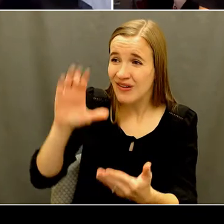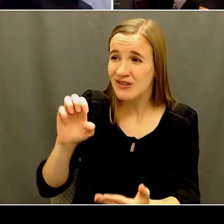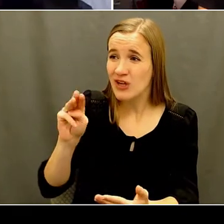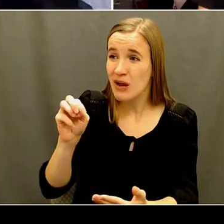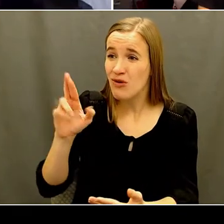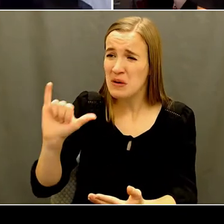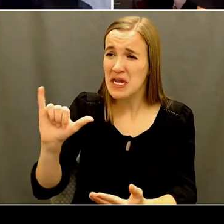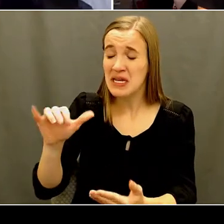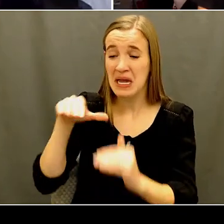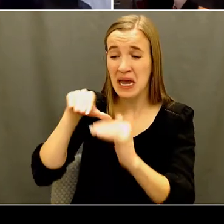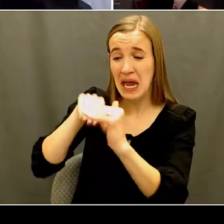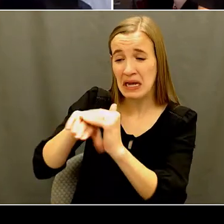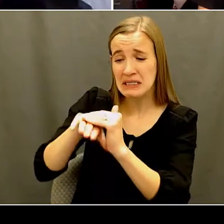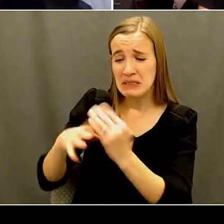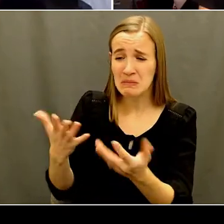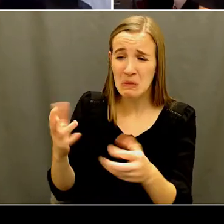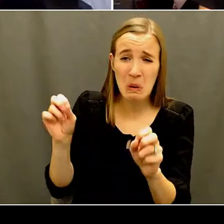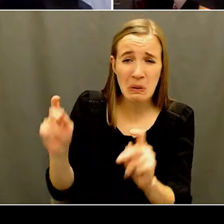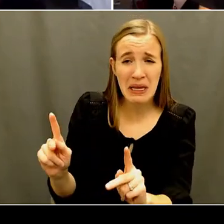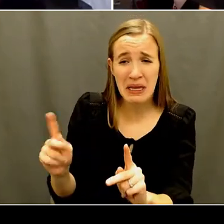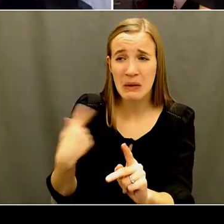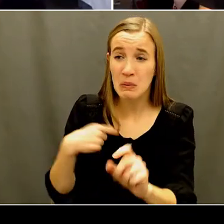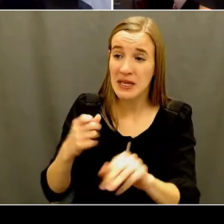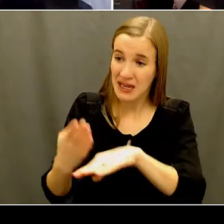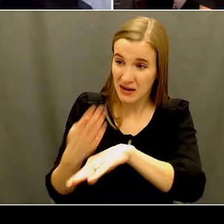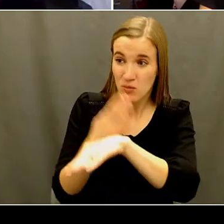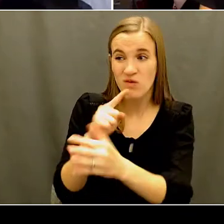gave him this memo. And he said, Maria, do you want to do this? And I said,